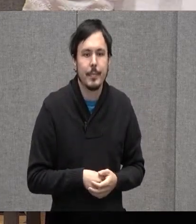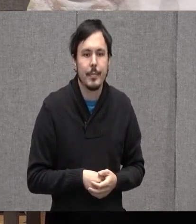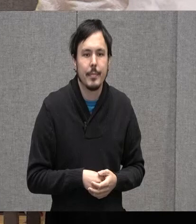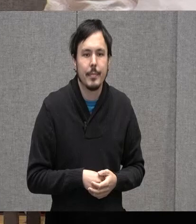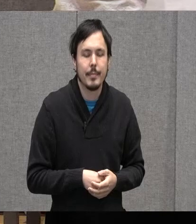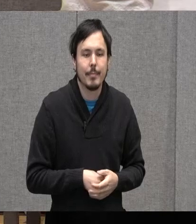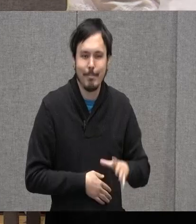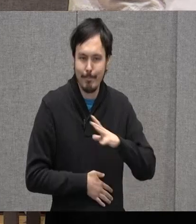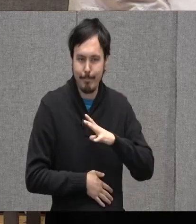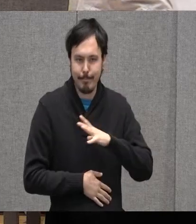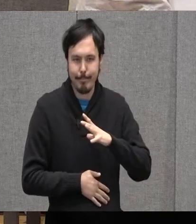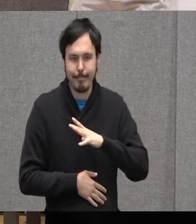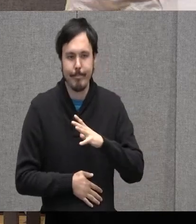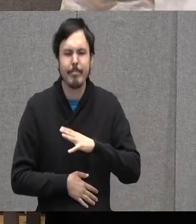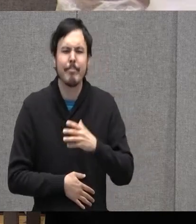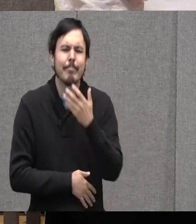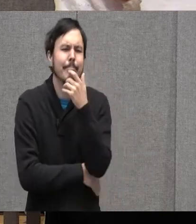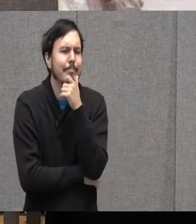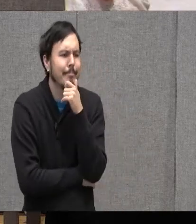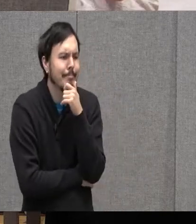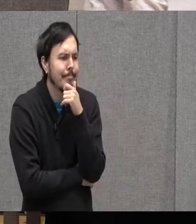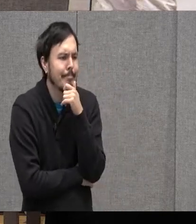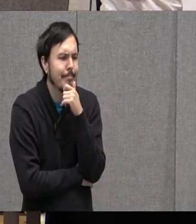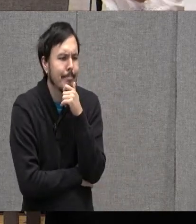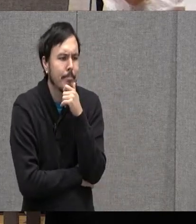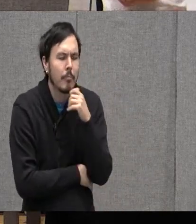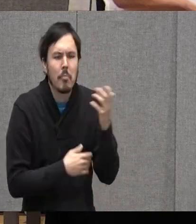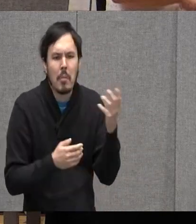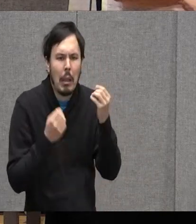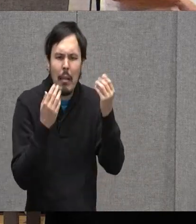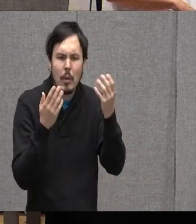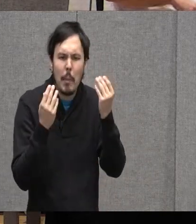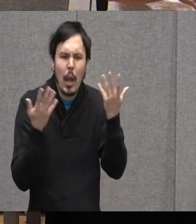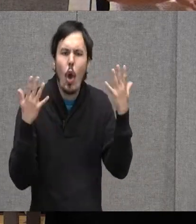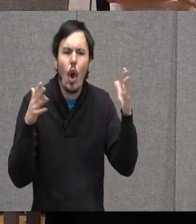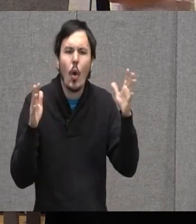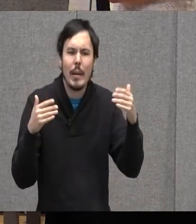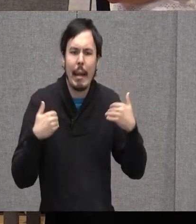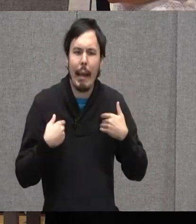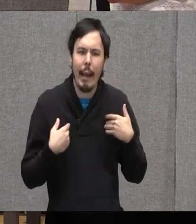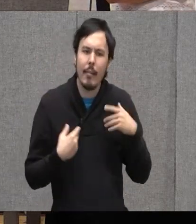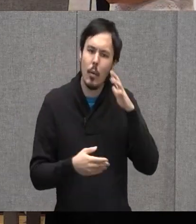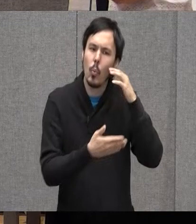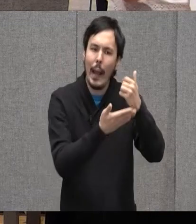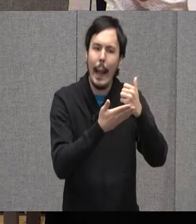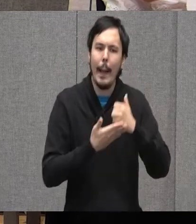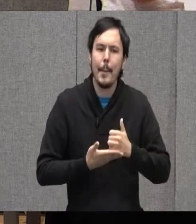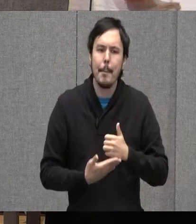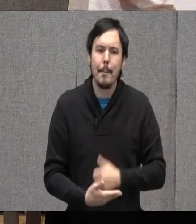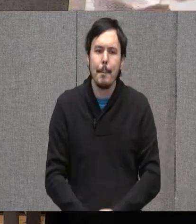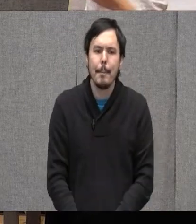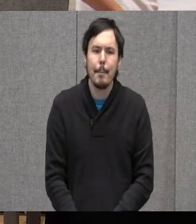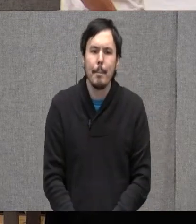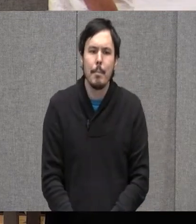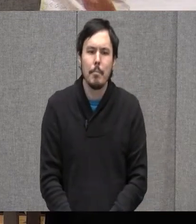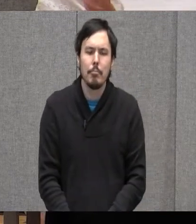Alright. Hmm. What information do we have that would help us here?